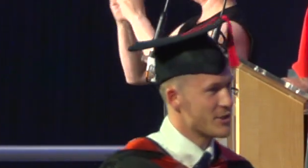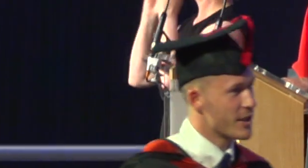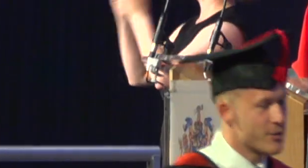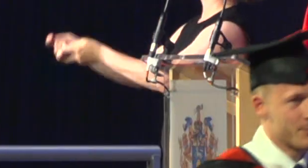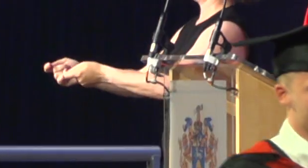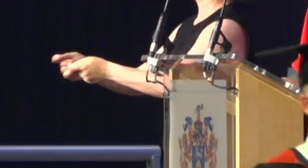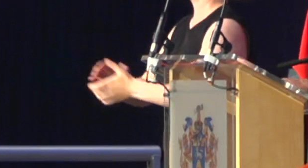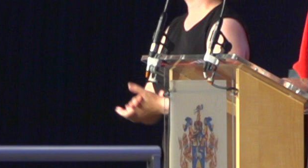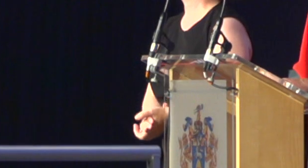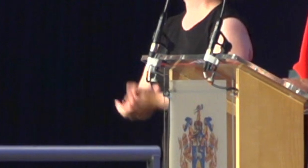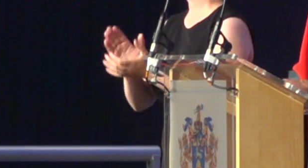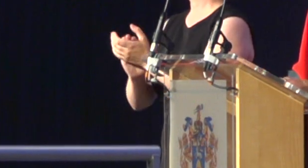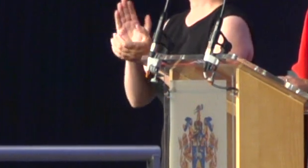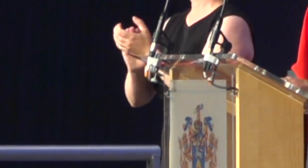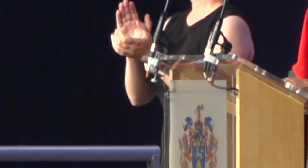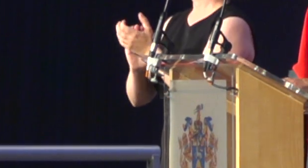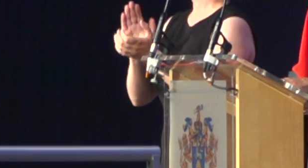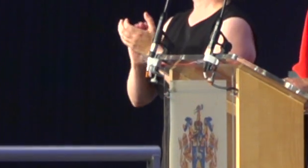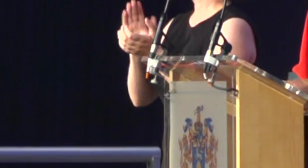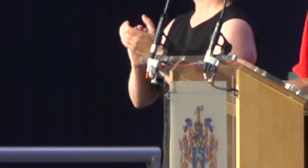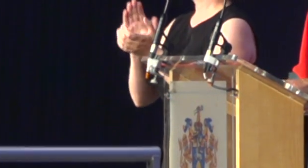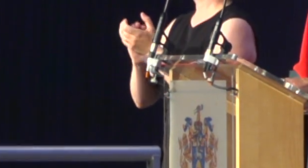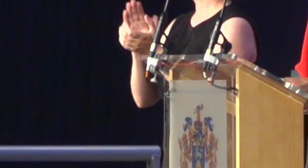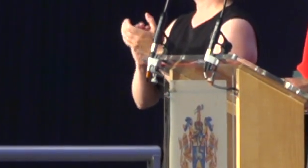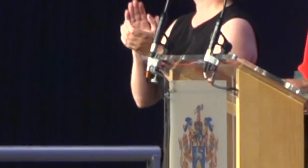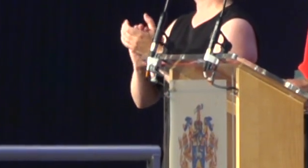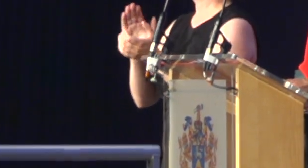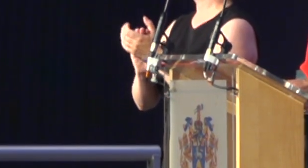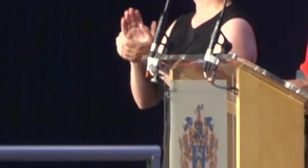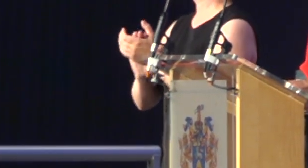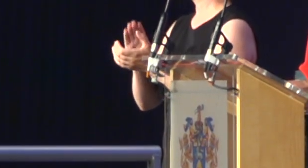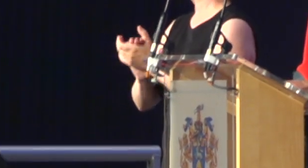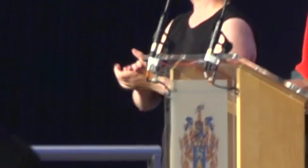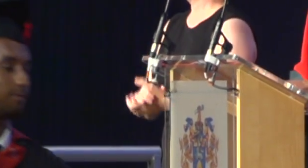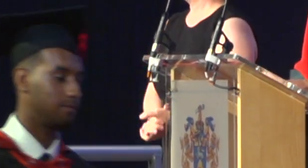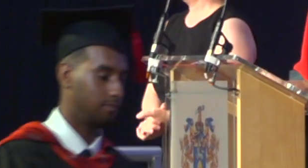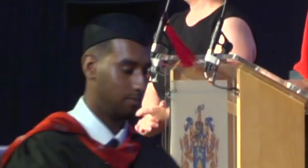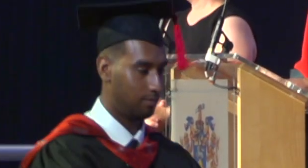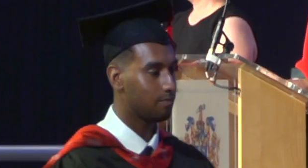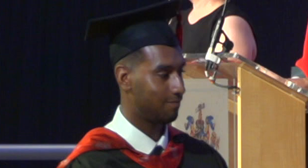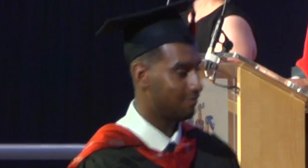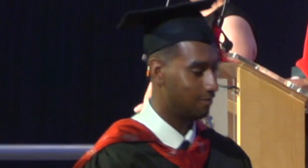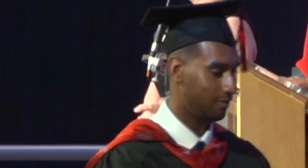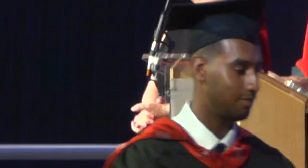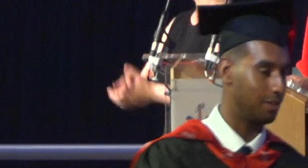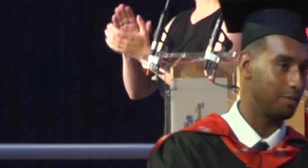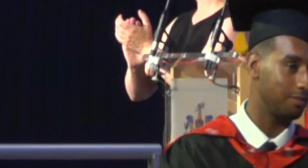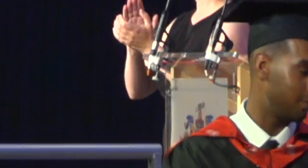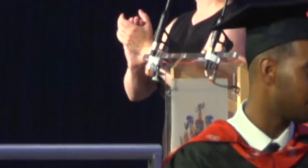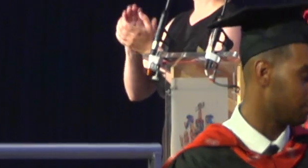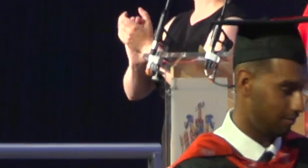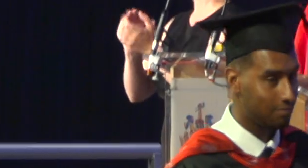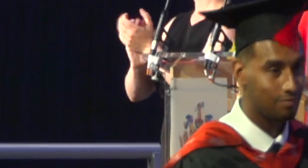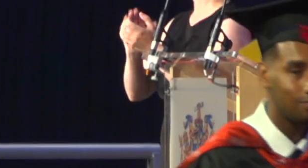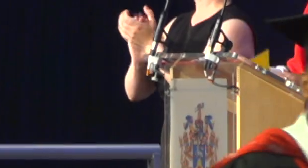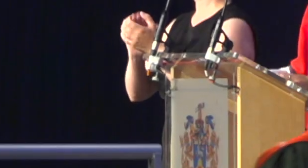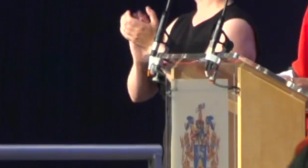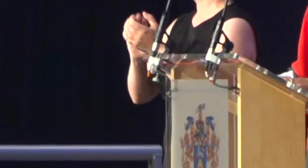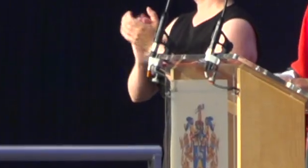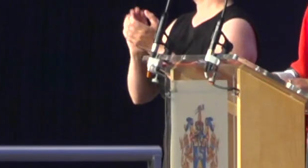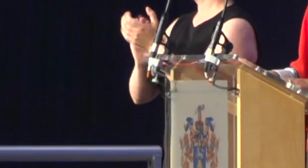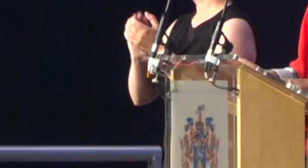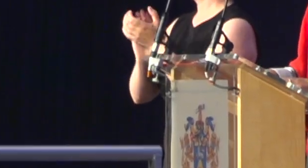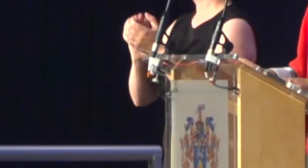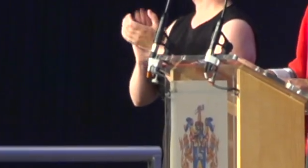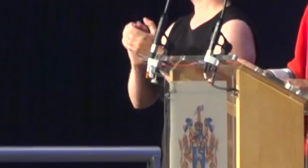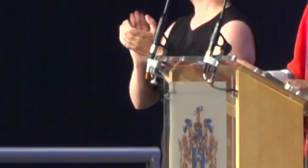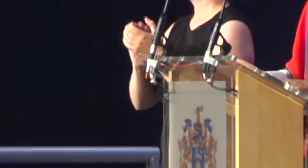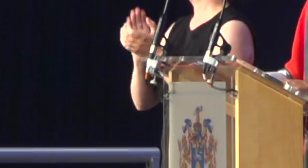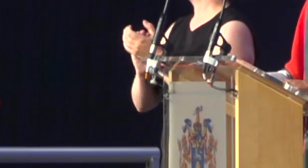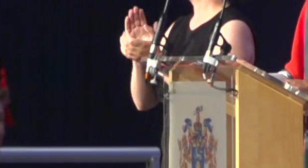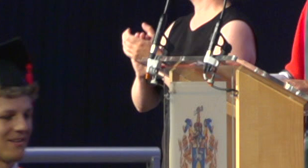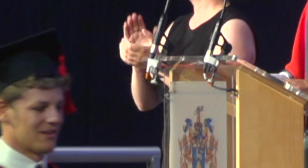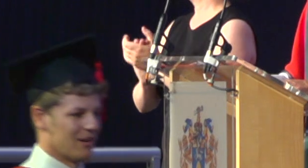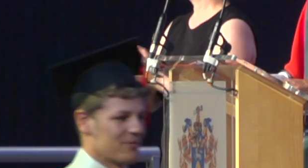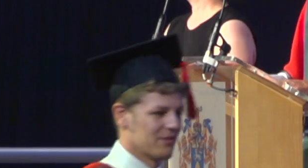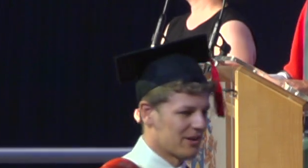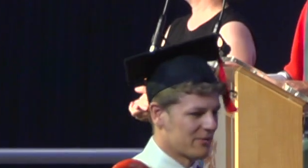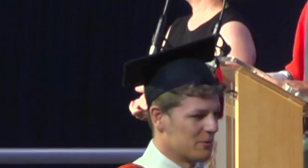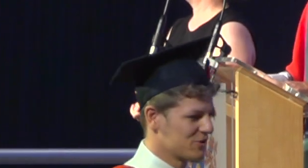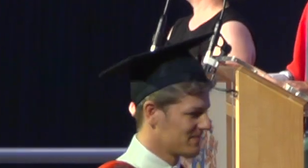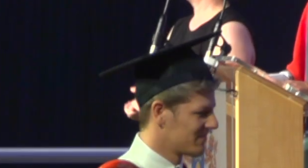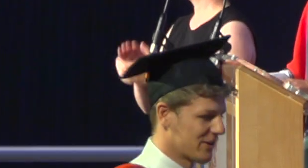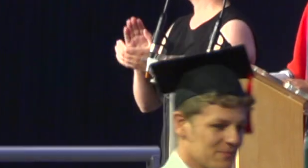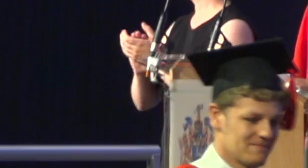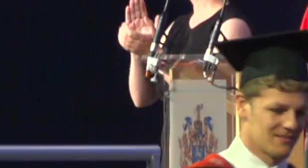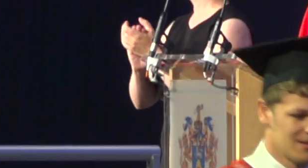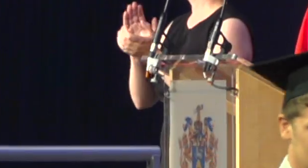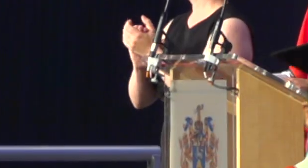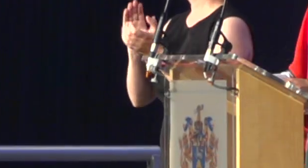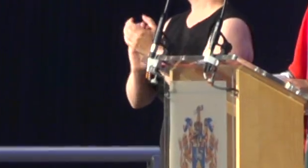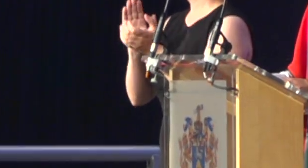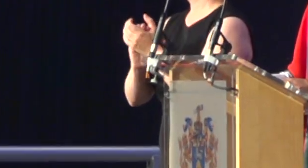And with a University Prize man